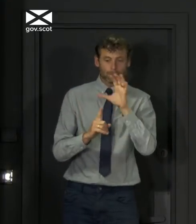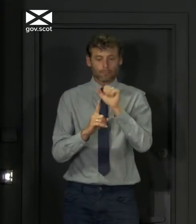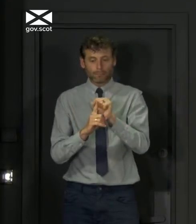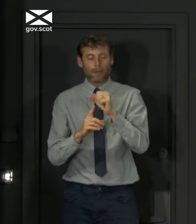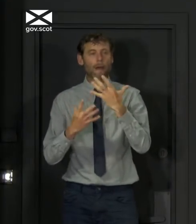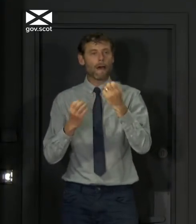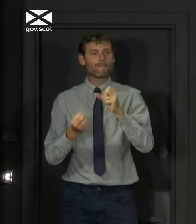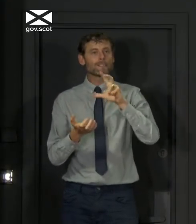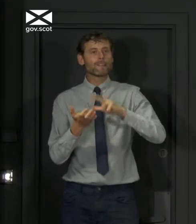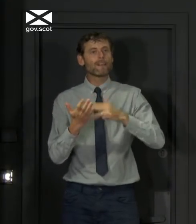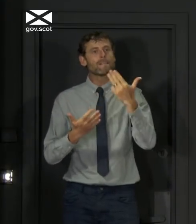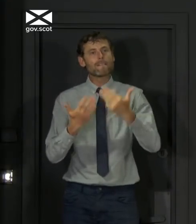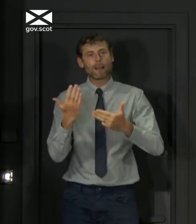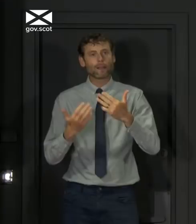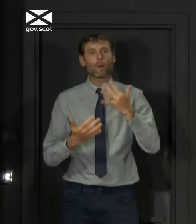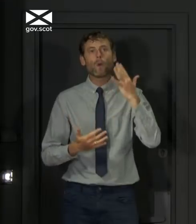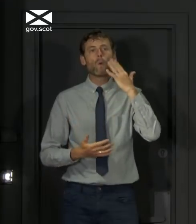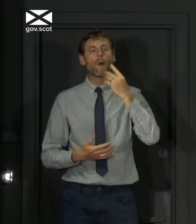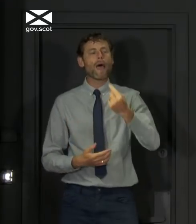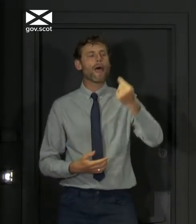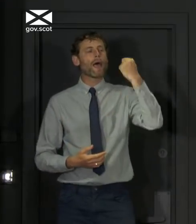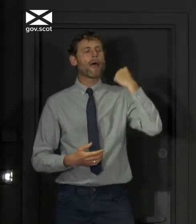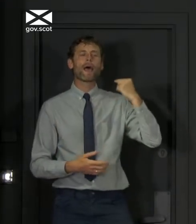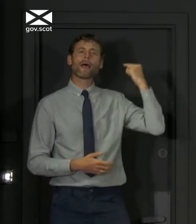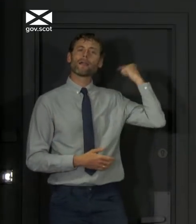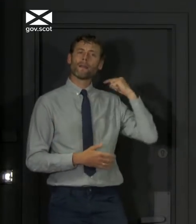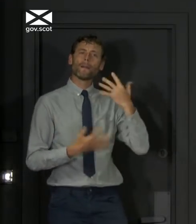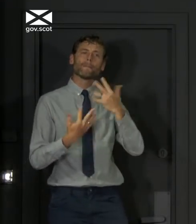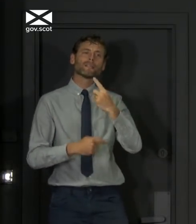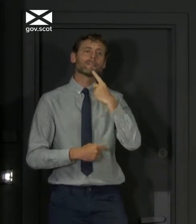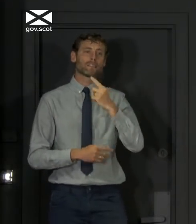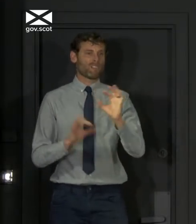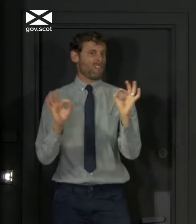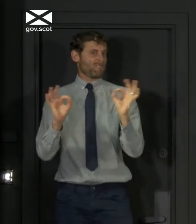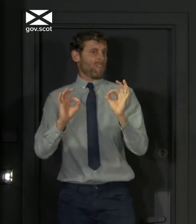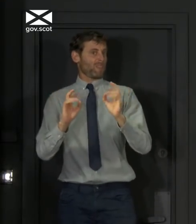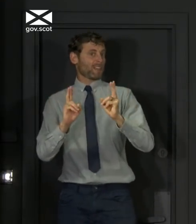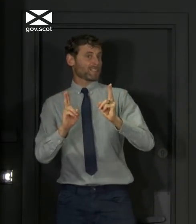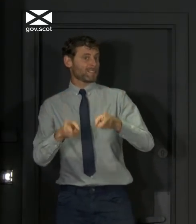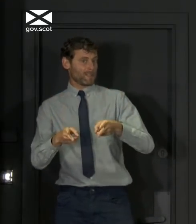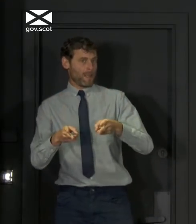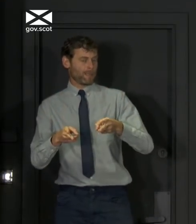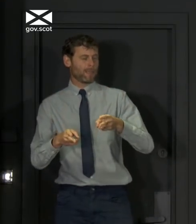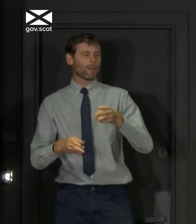I've announced a zero figure for deaths in last couple of weeks, it's reflected deaths